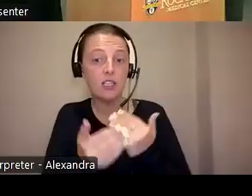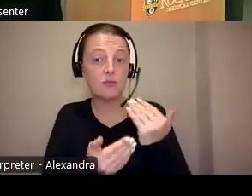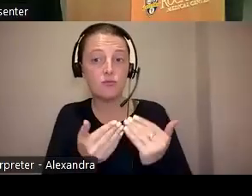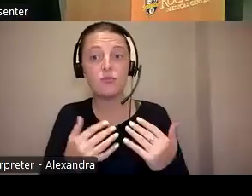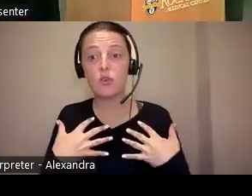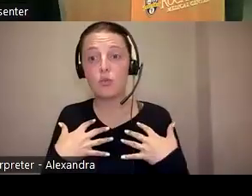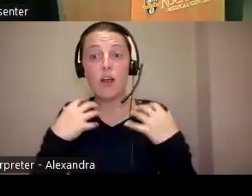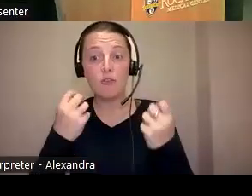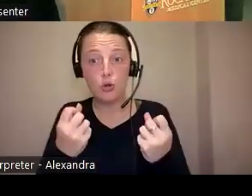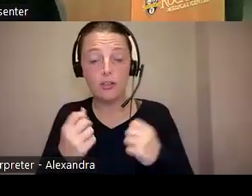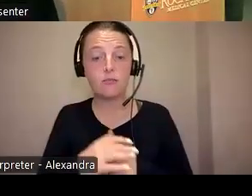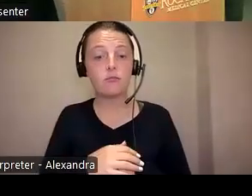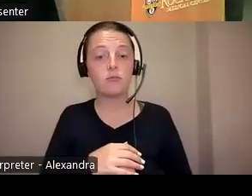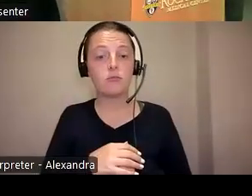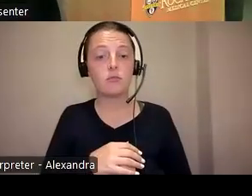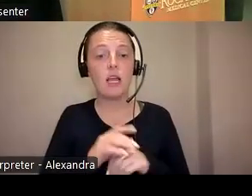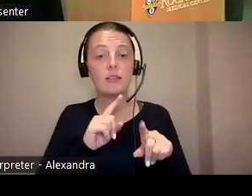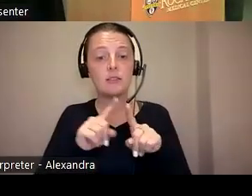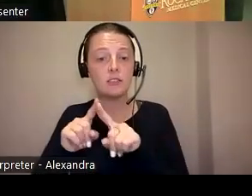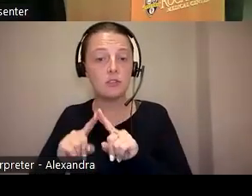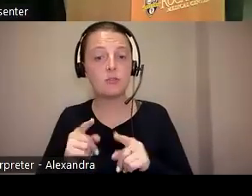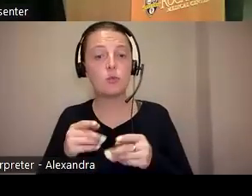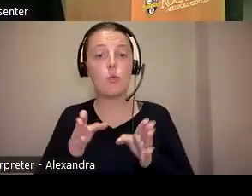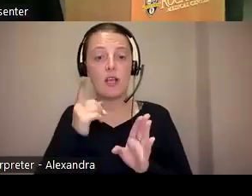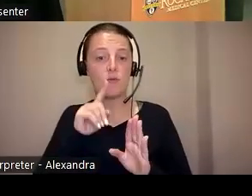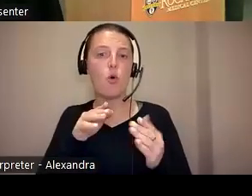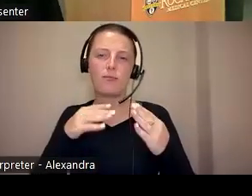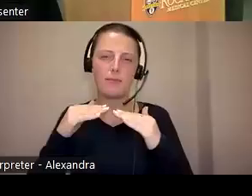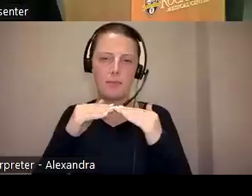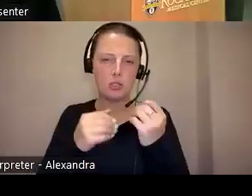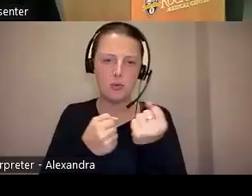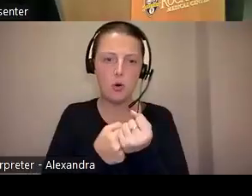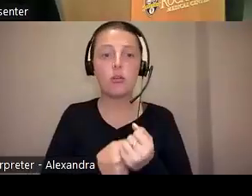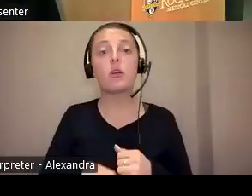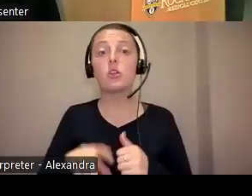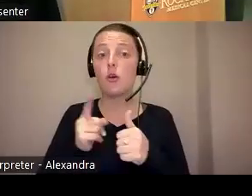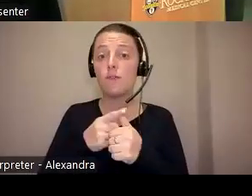support. The first one is this installation of hope through positive self-disclosure.